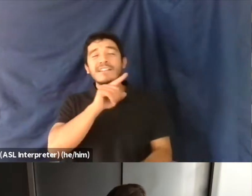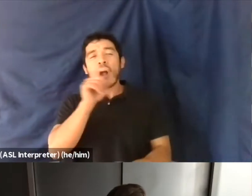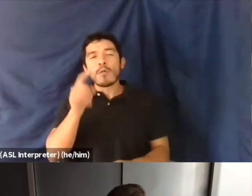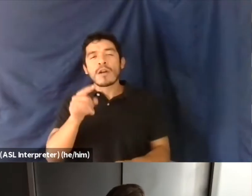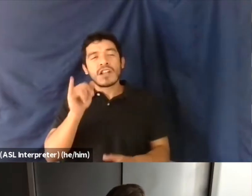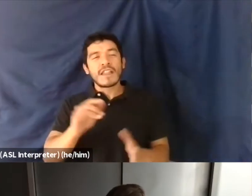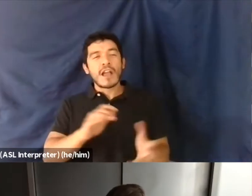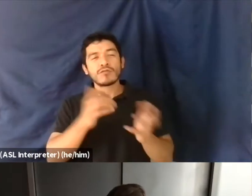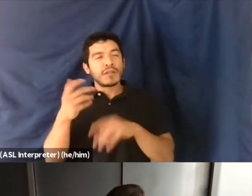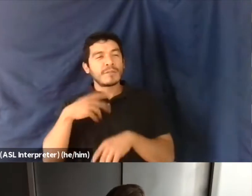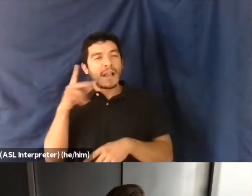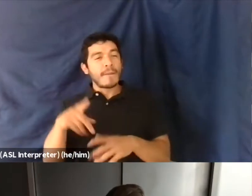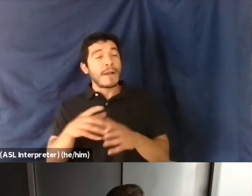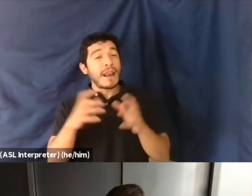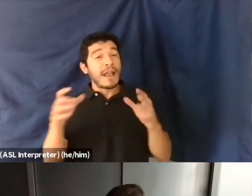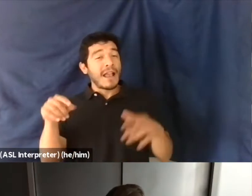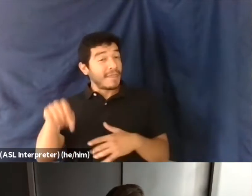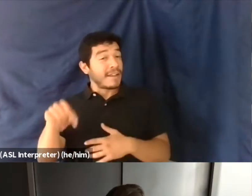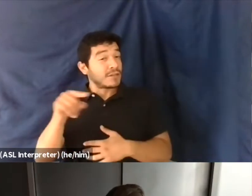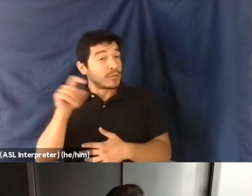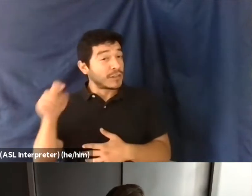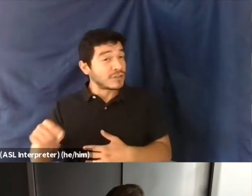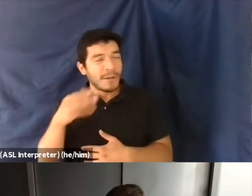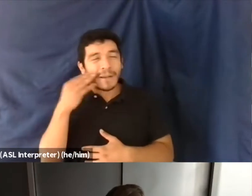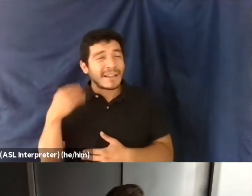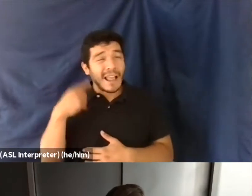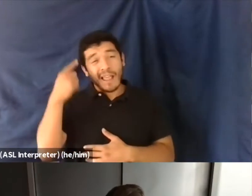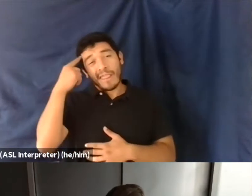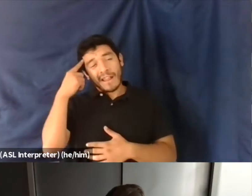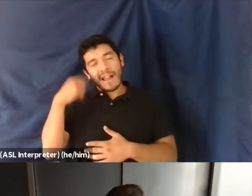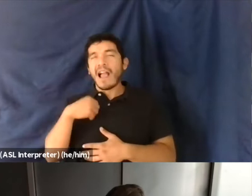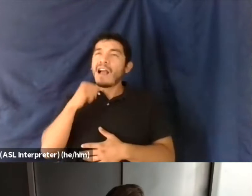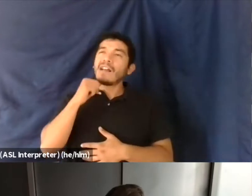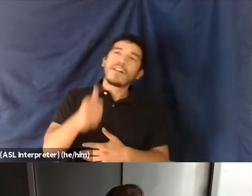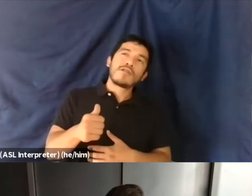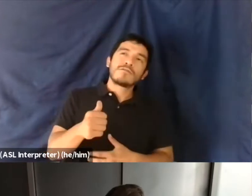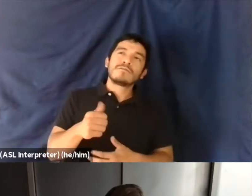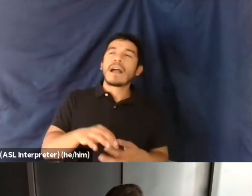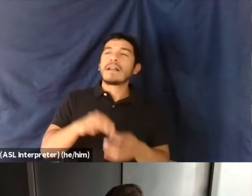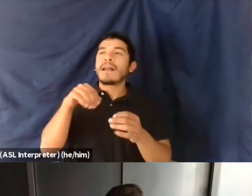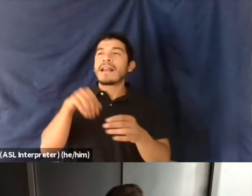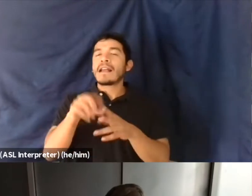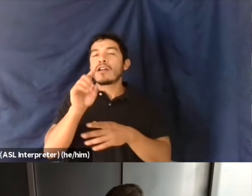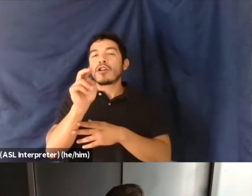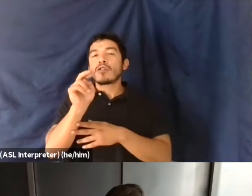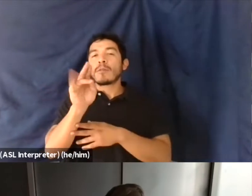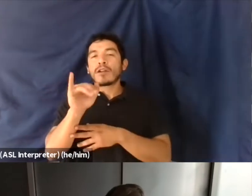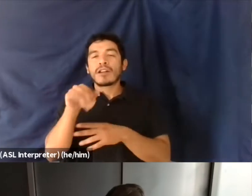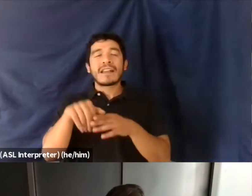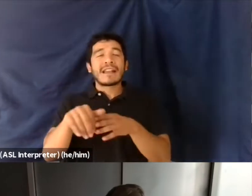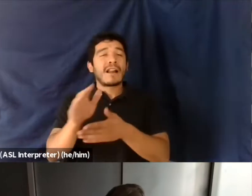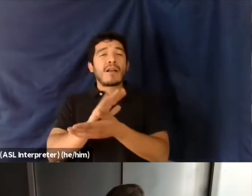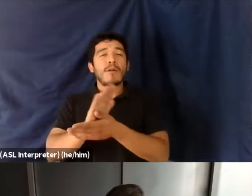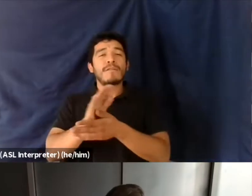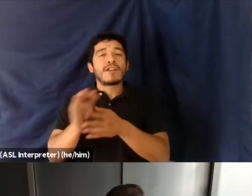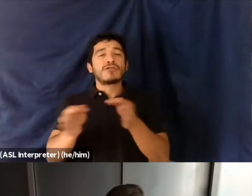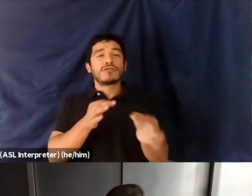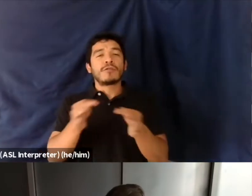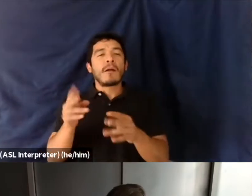is this very question, because I think I don't, especially, you know, like in documentary and even in film terms, it's like people want that sort of comparison.